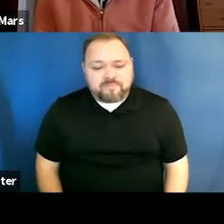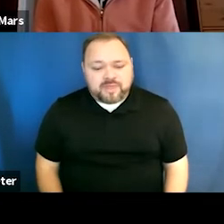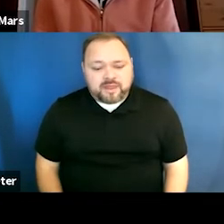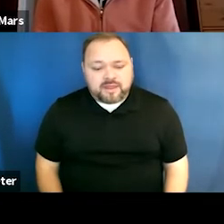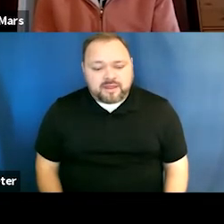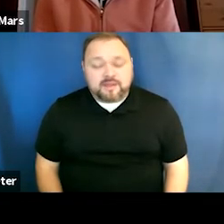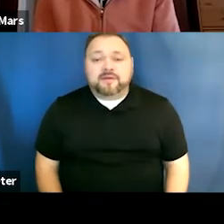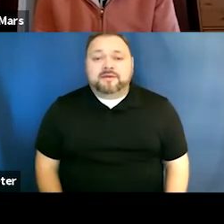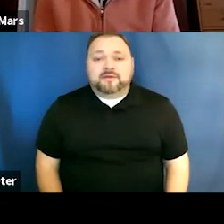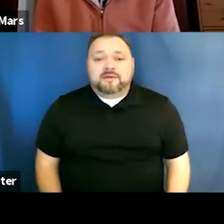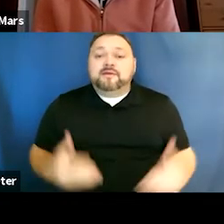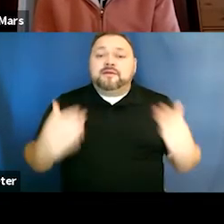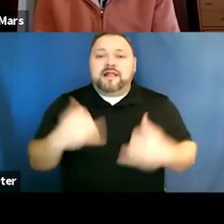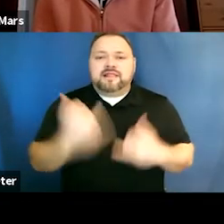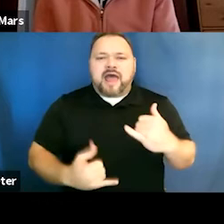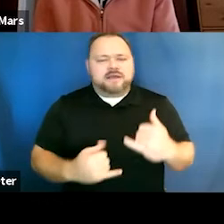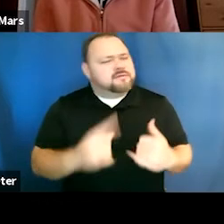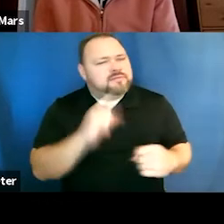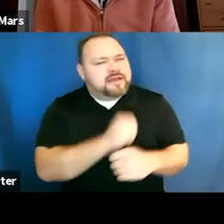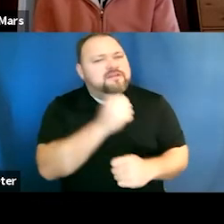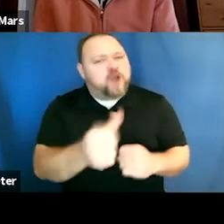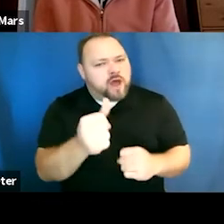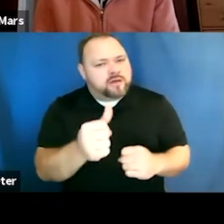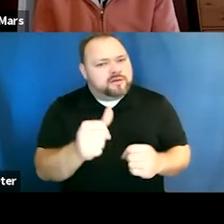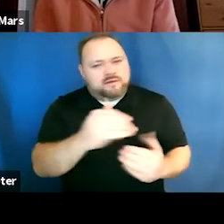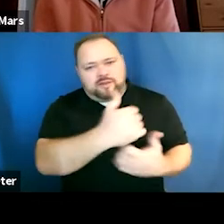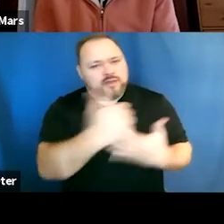Last but definitely not least, is Jodi Kinner.